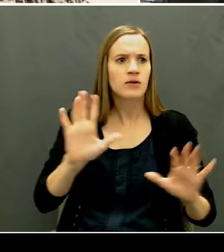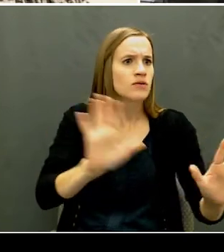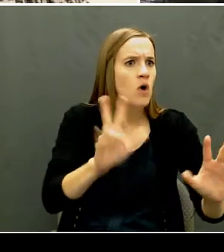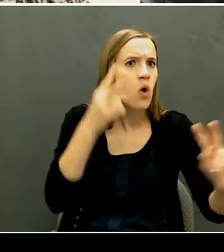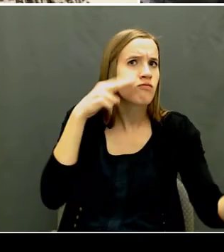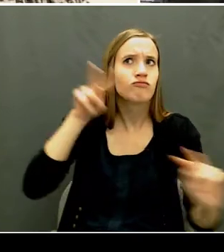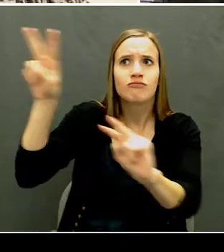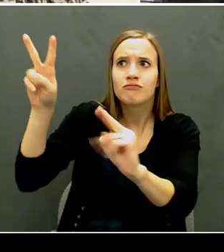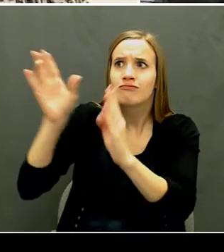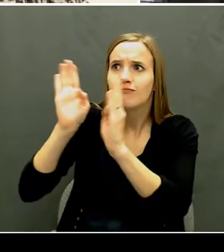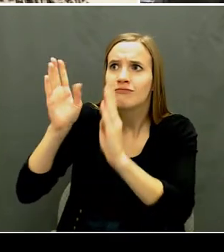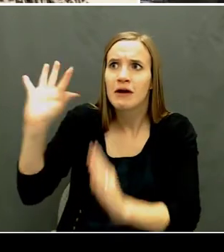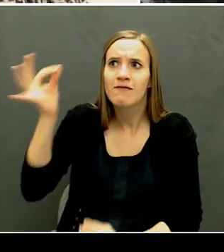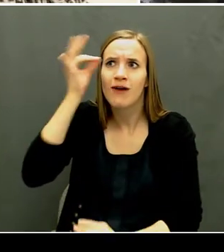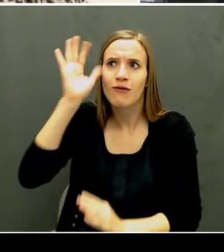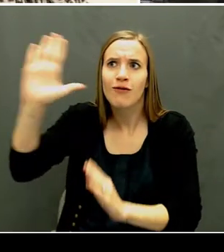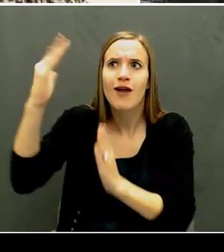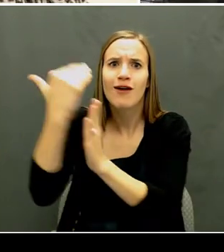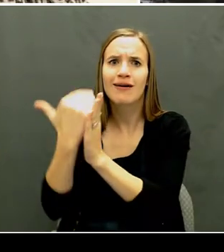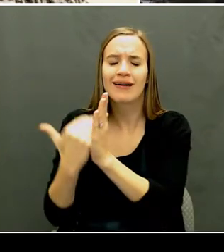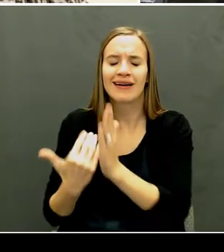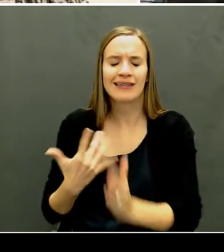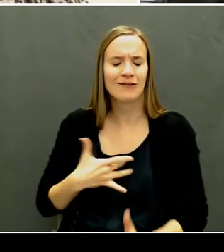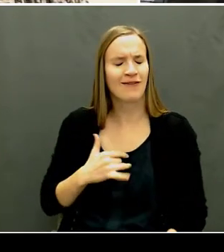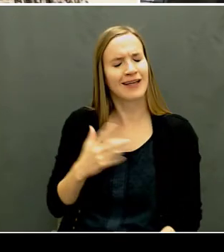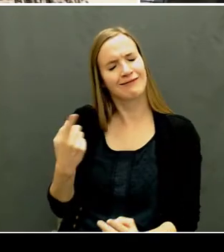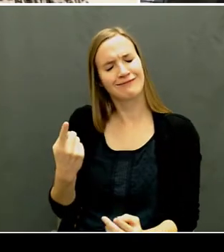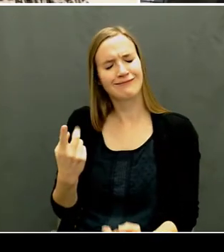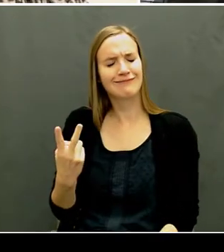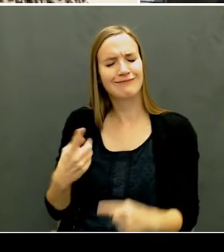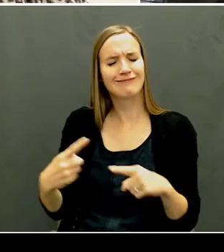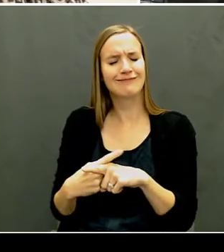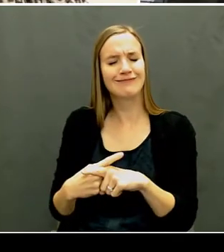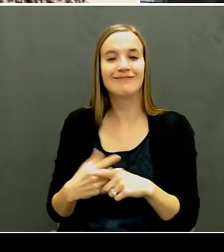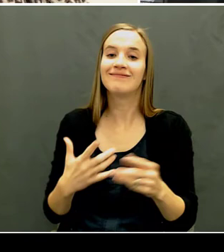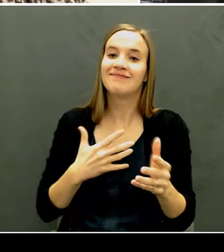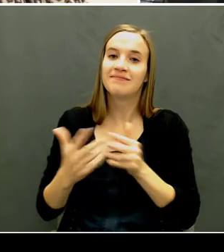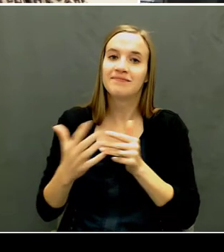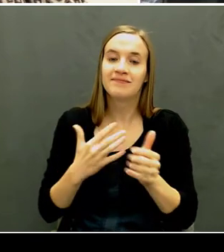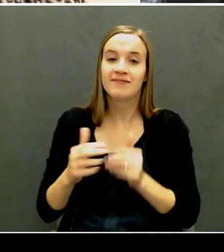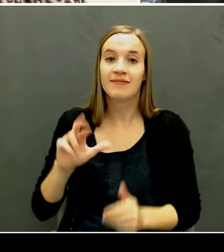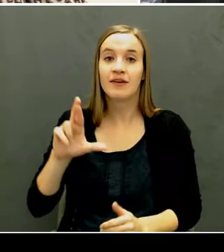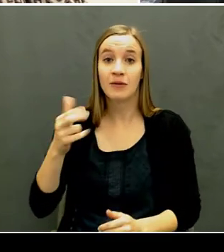from the top. So what's interesting about it was Reagan came in, local option, there was a lawsuit